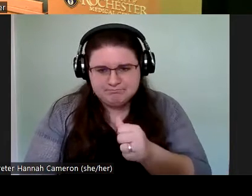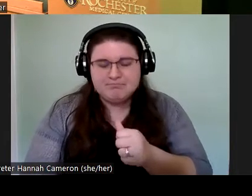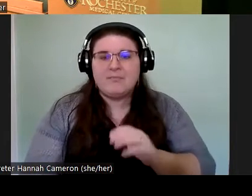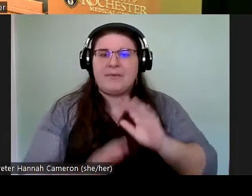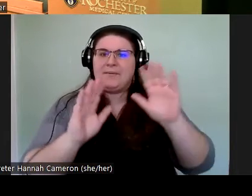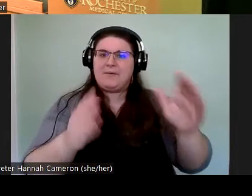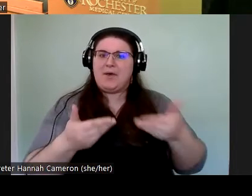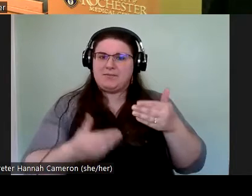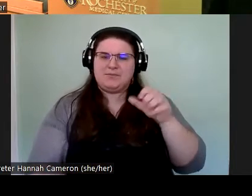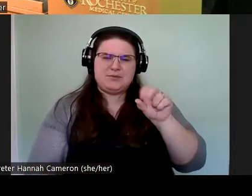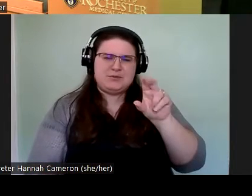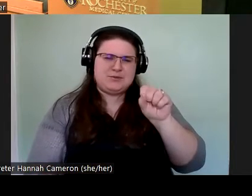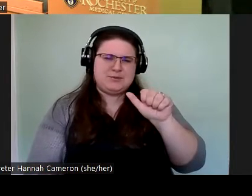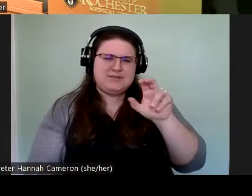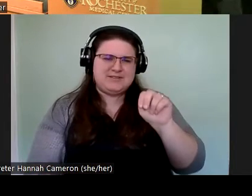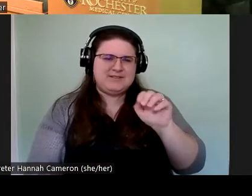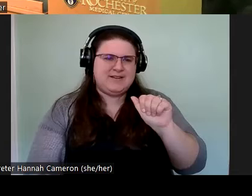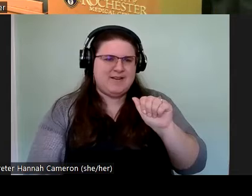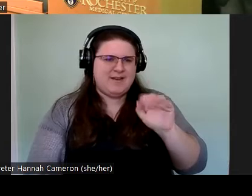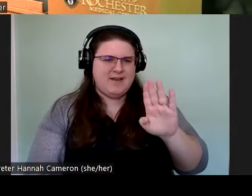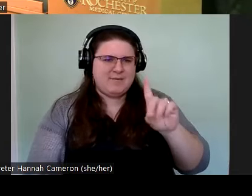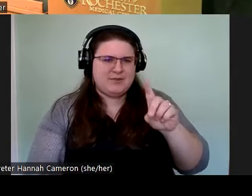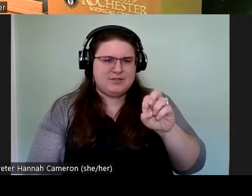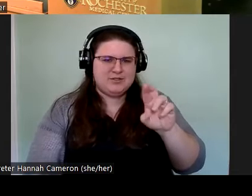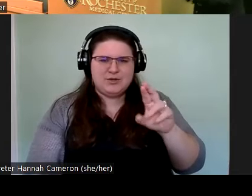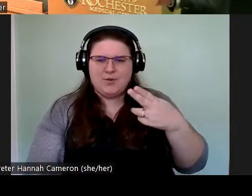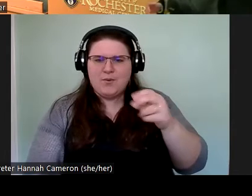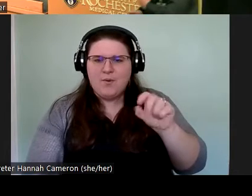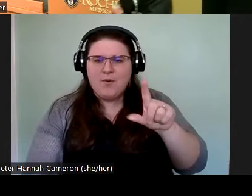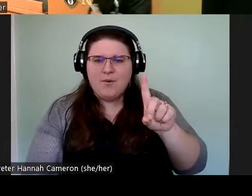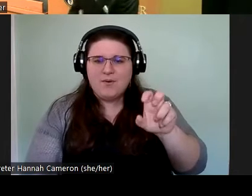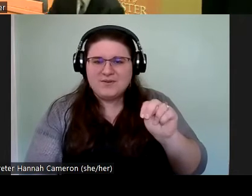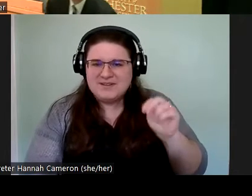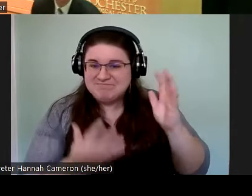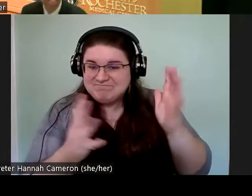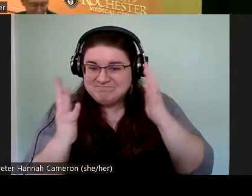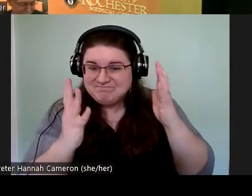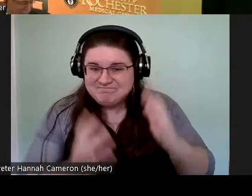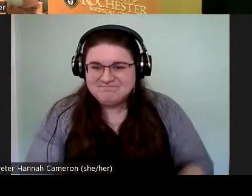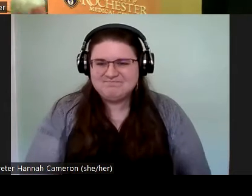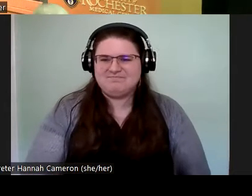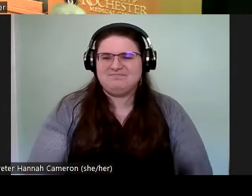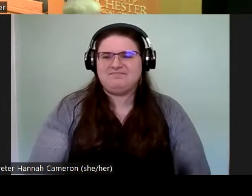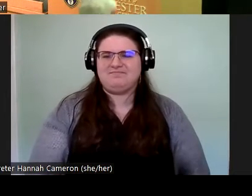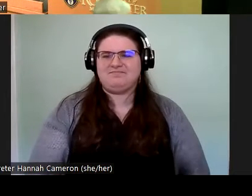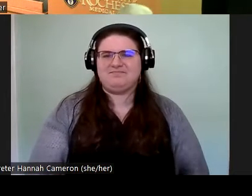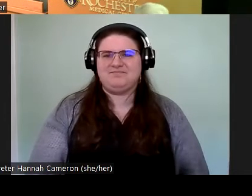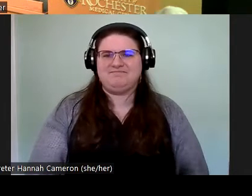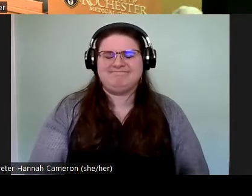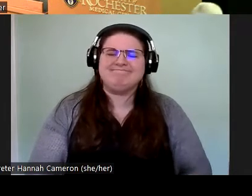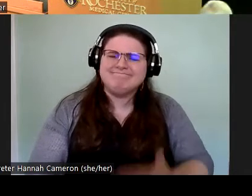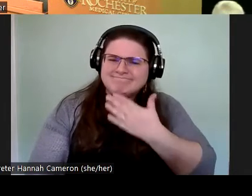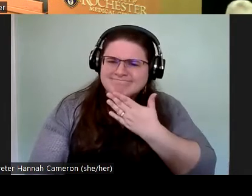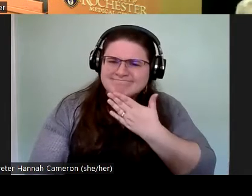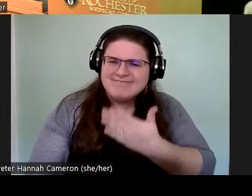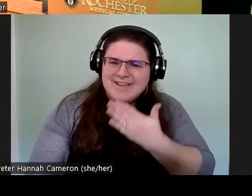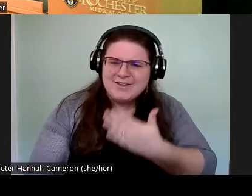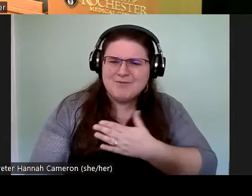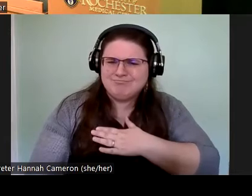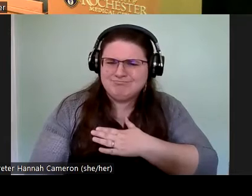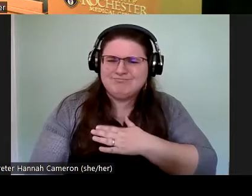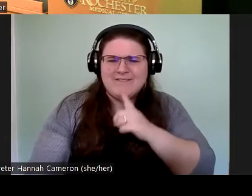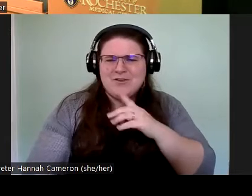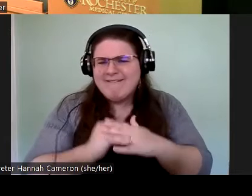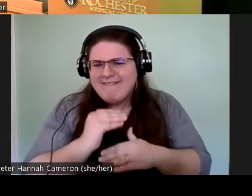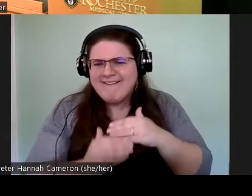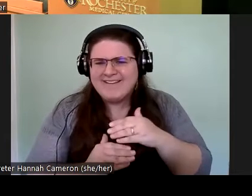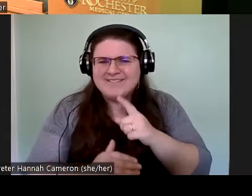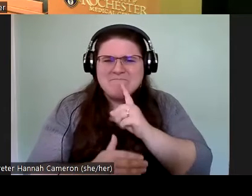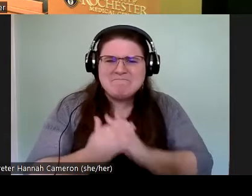Holden thank you so much for that very kind and humbling introduction um so I'm supposed